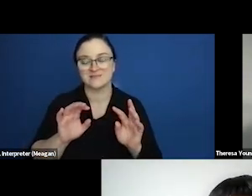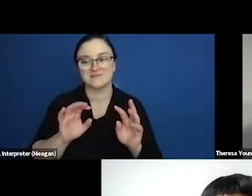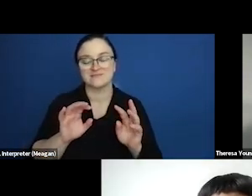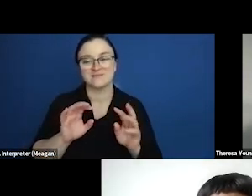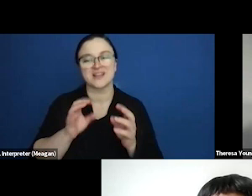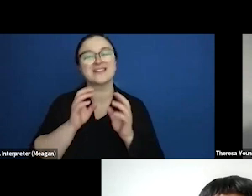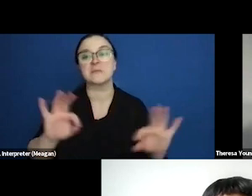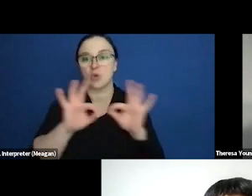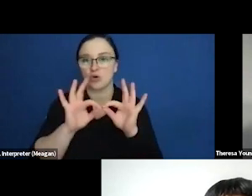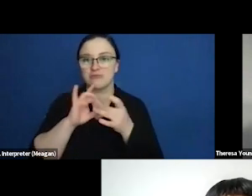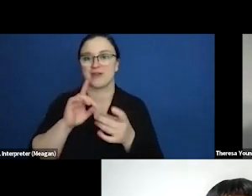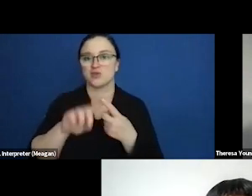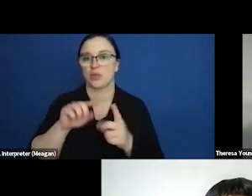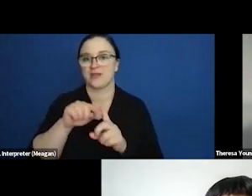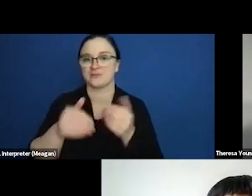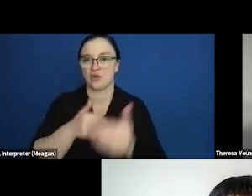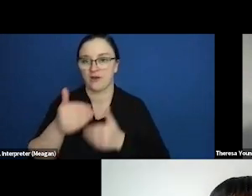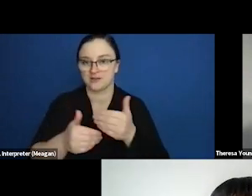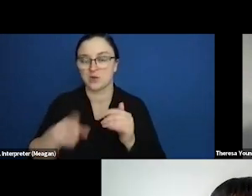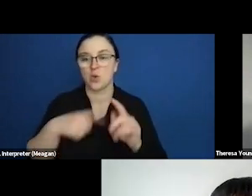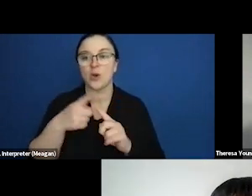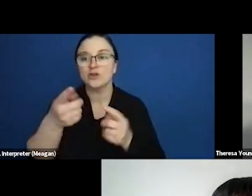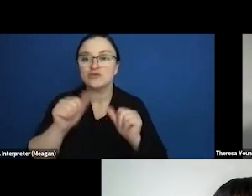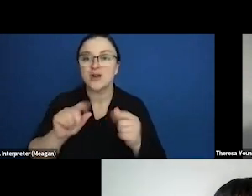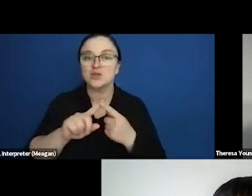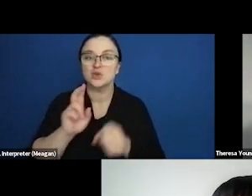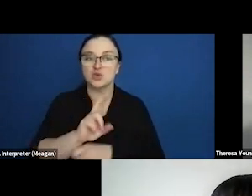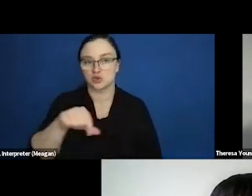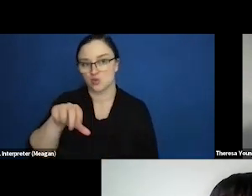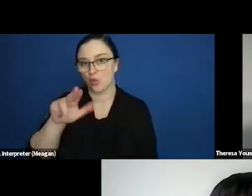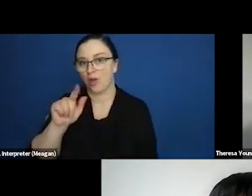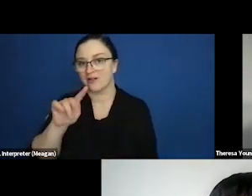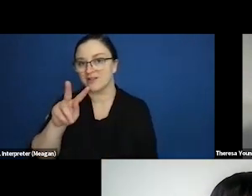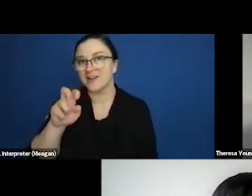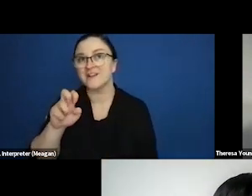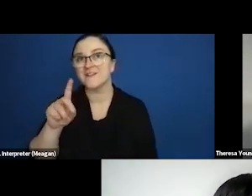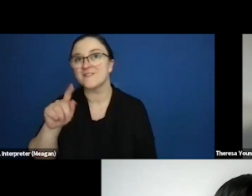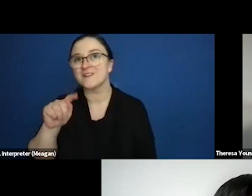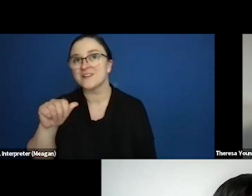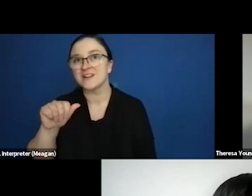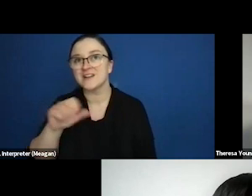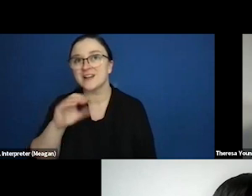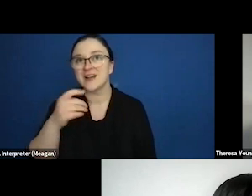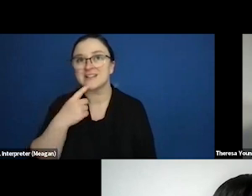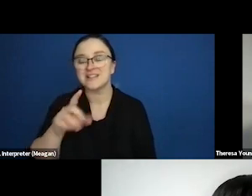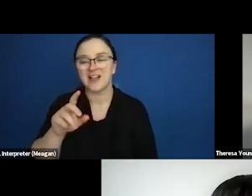when you're trying to kind of use the qualitative data to really tell the detail of the story, right?